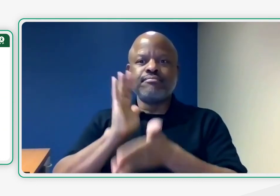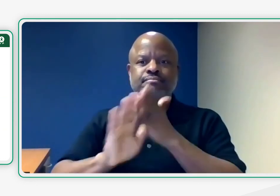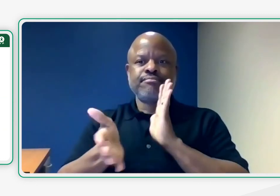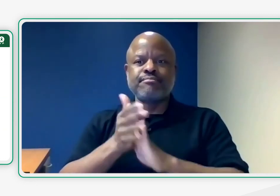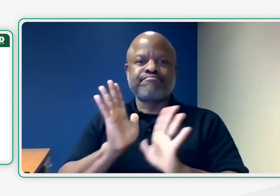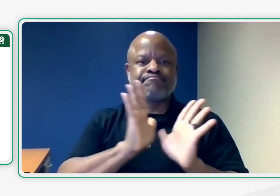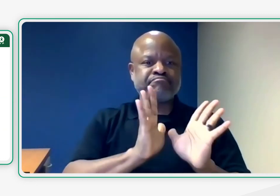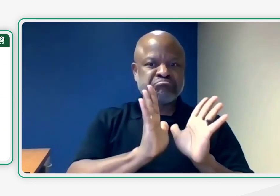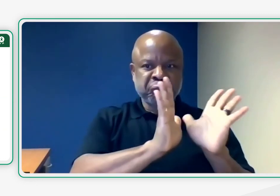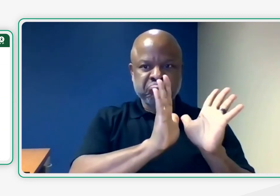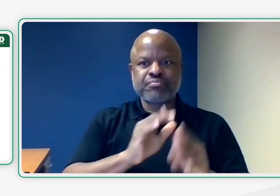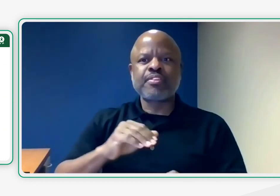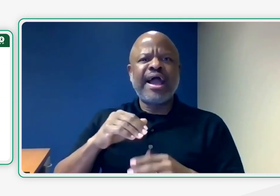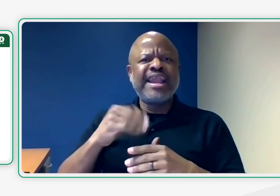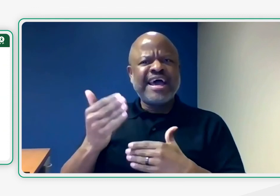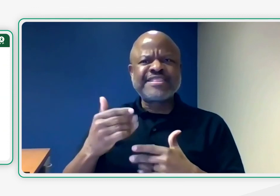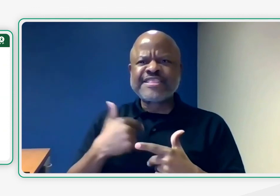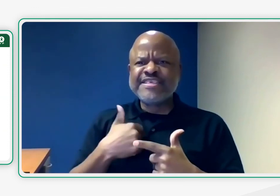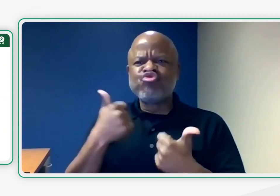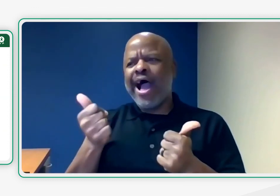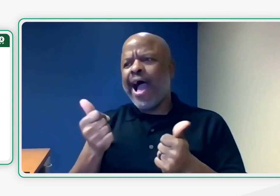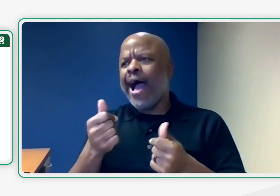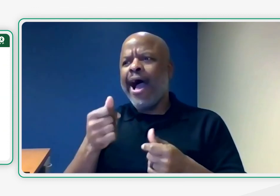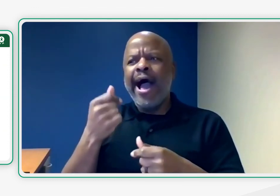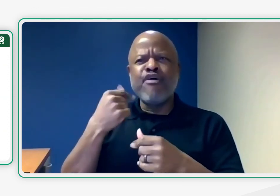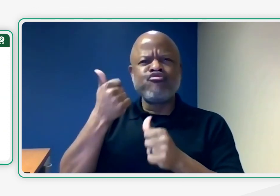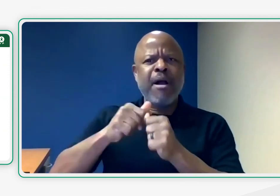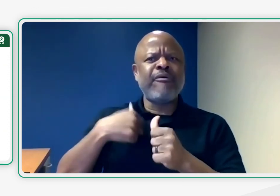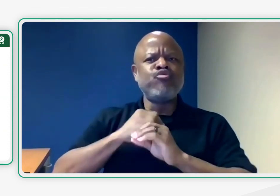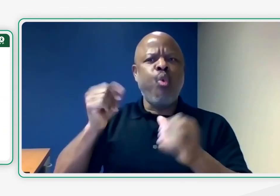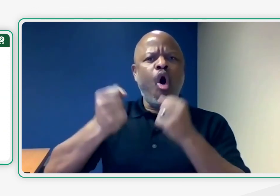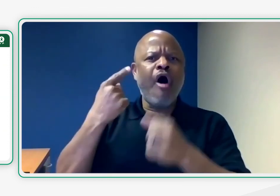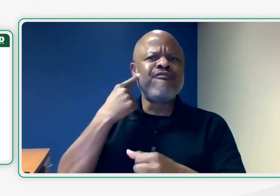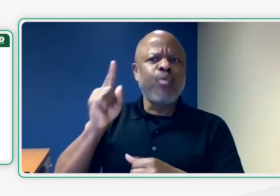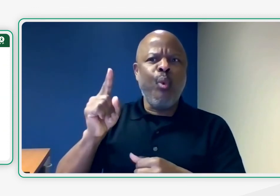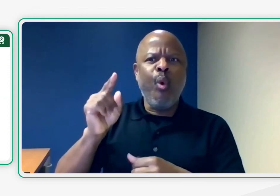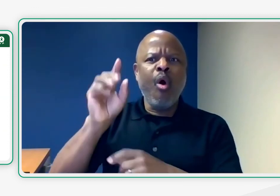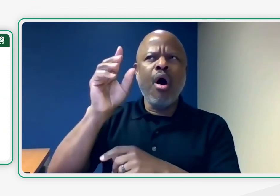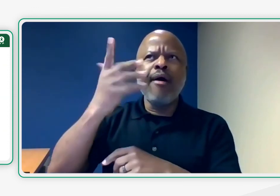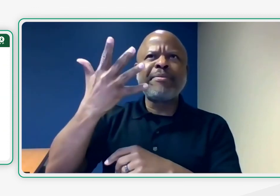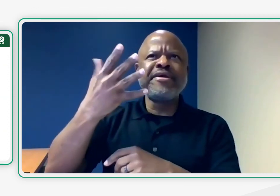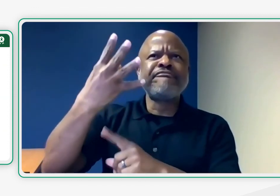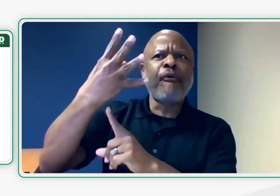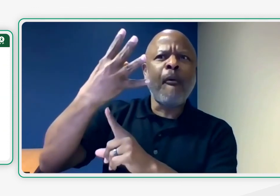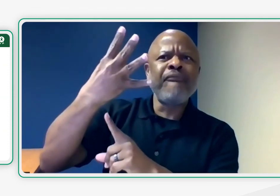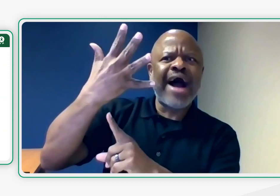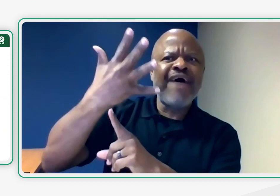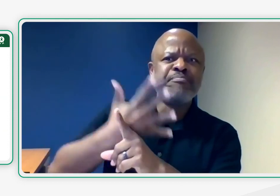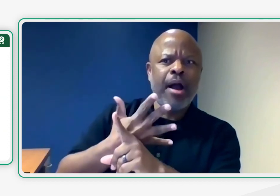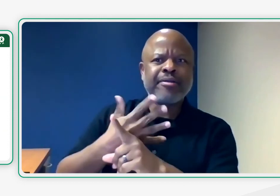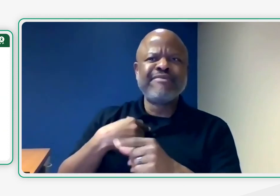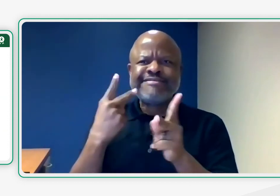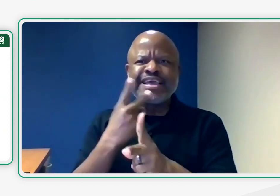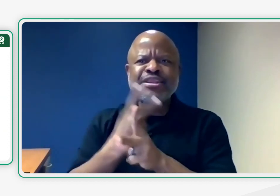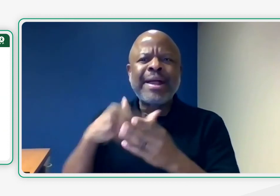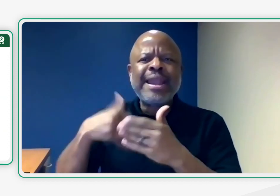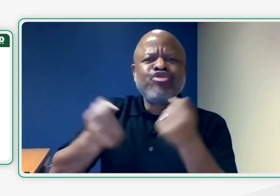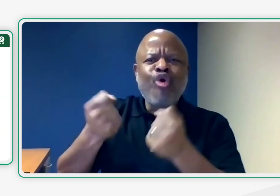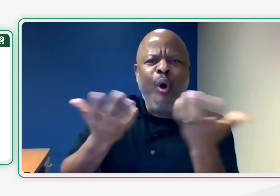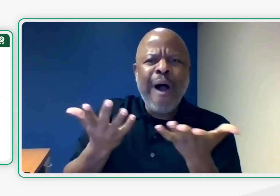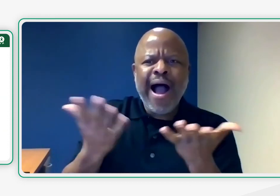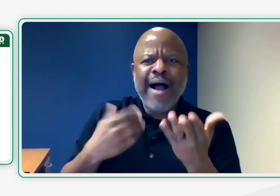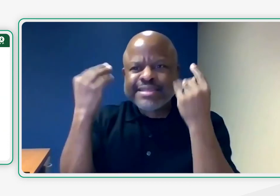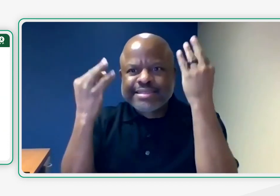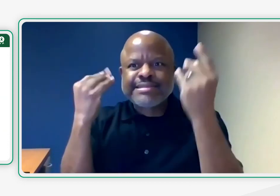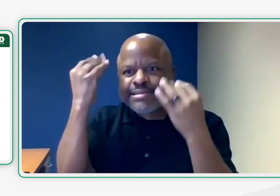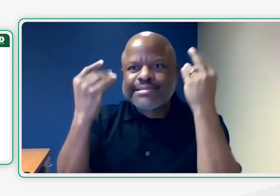So when it was sold, it was already paid off. I remember not having a car for about 5 months,